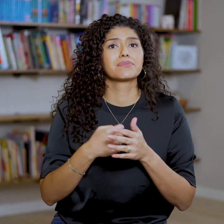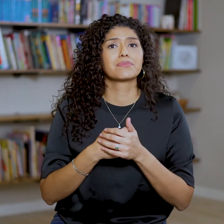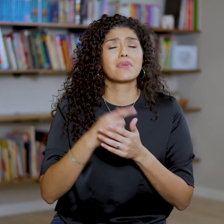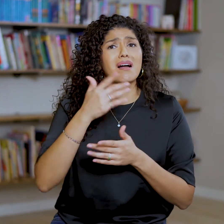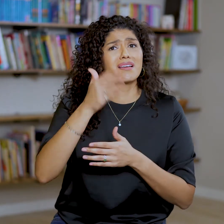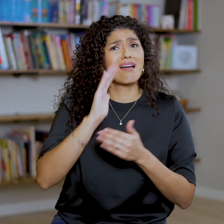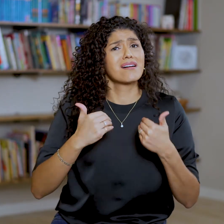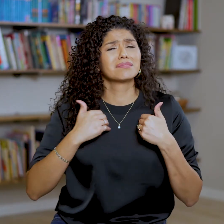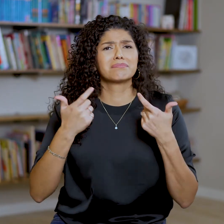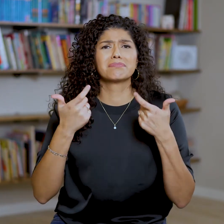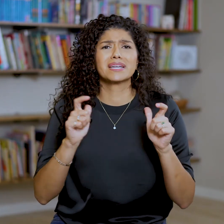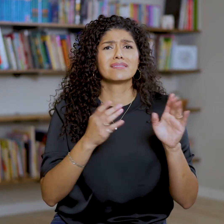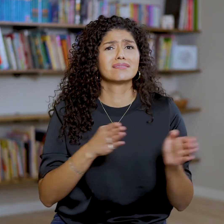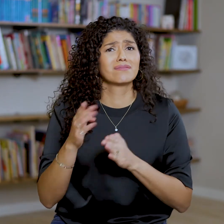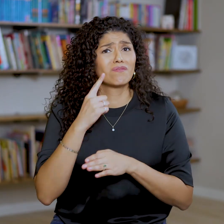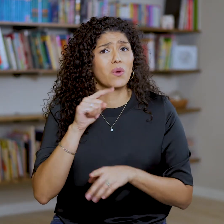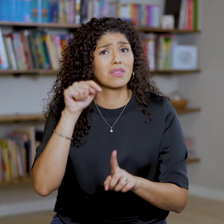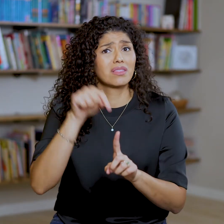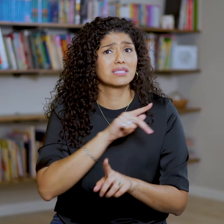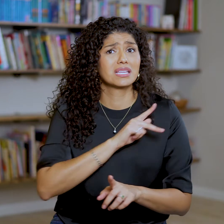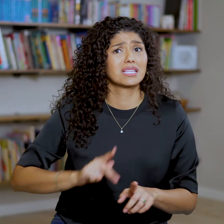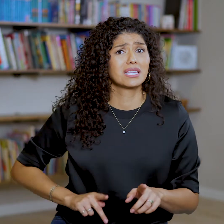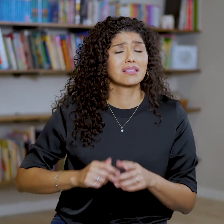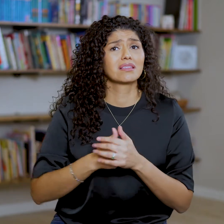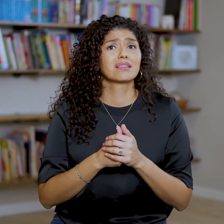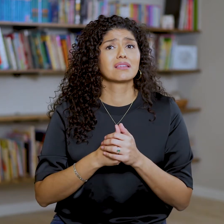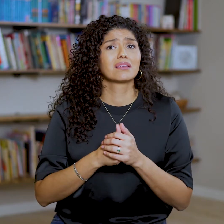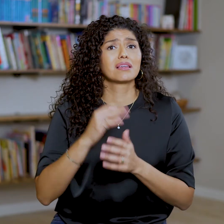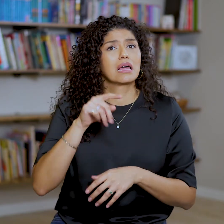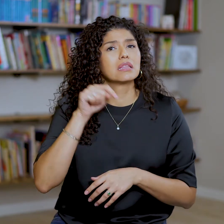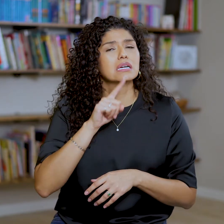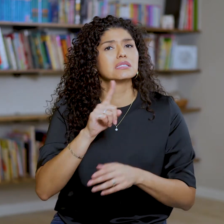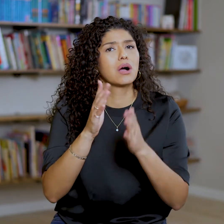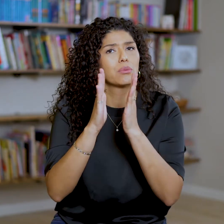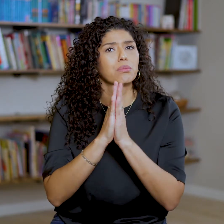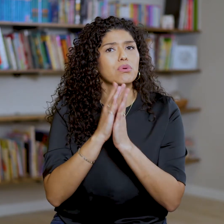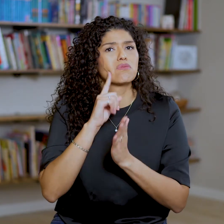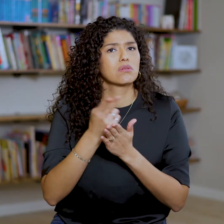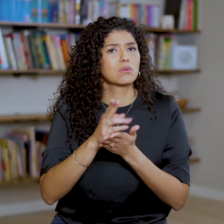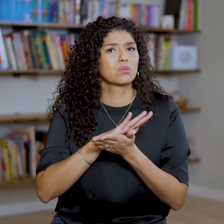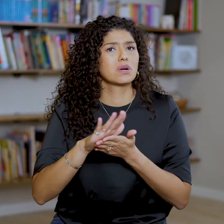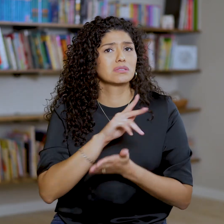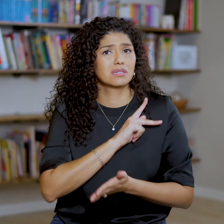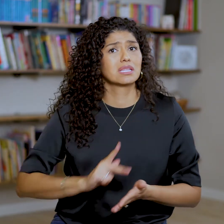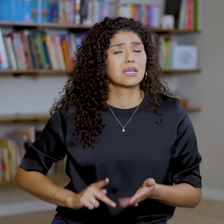God has big plans for this king. This is a prayer for a righteous king,